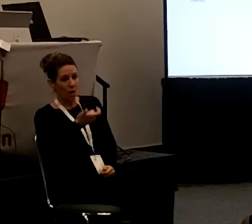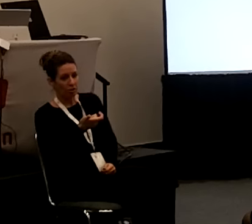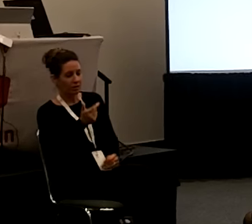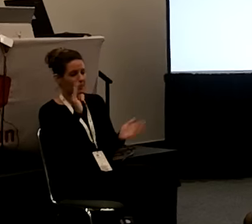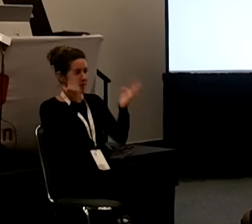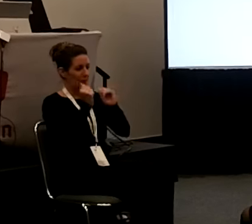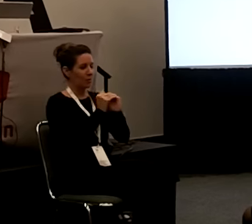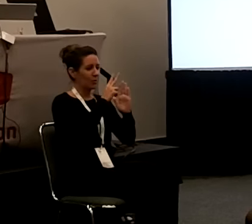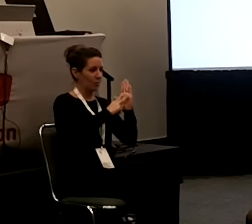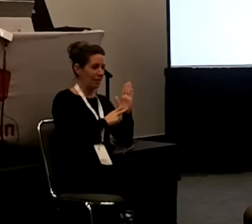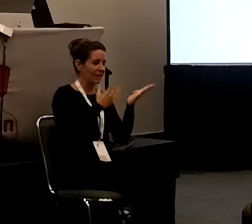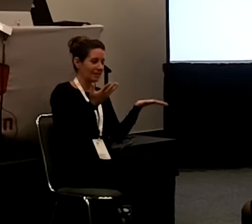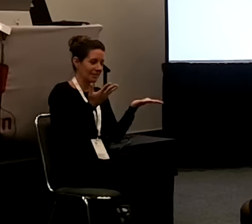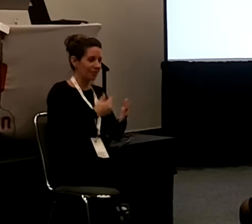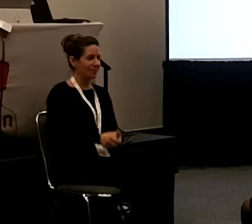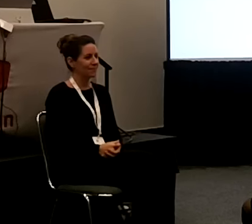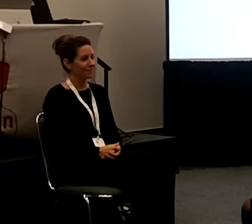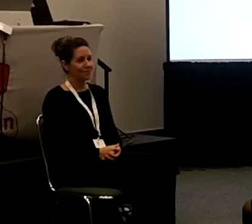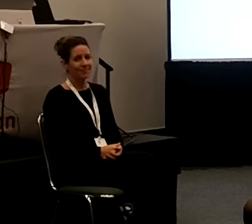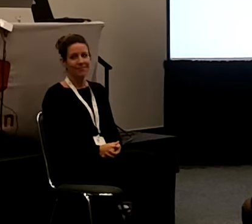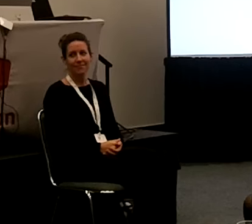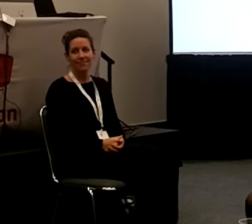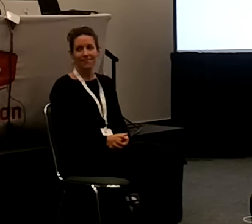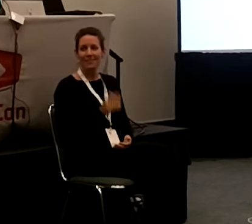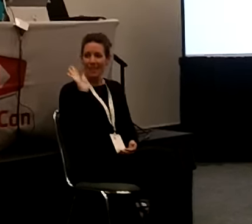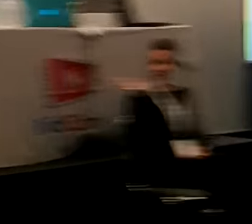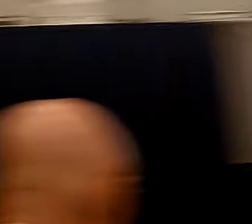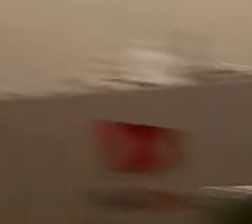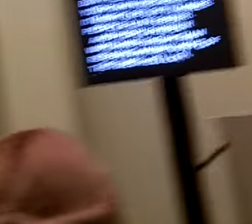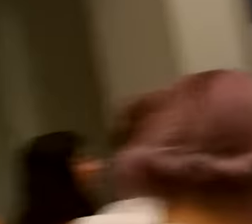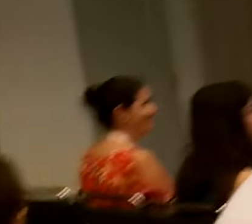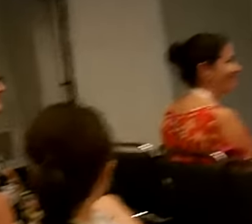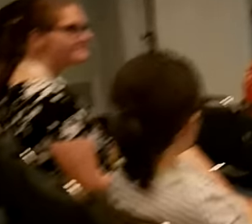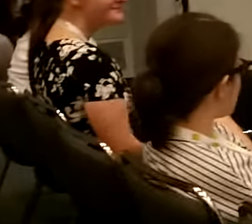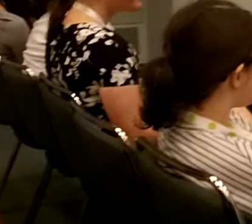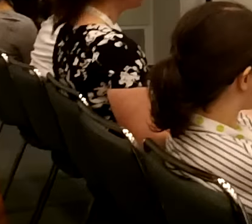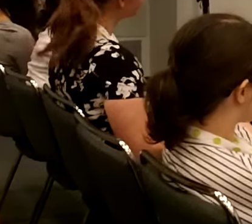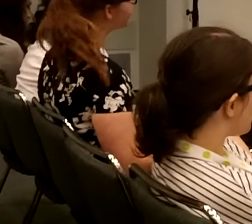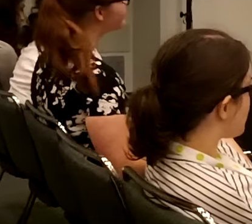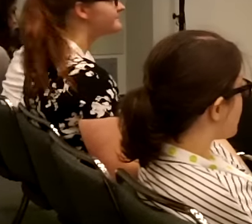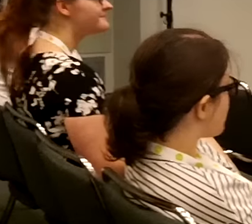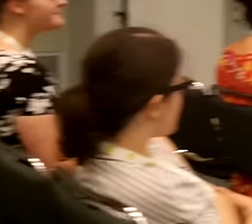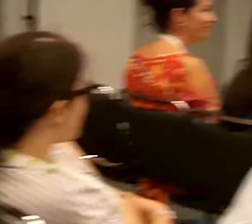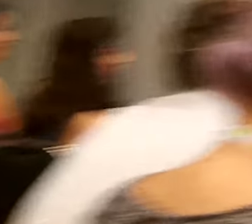most of the time, most of the time. Some people like that. And then, the other thing is,